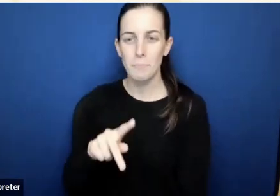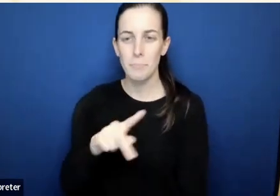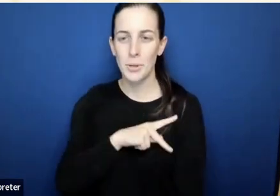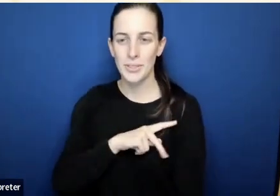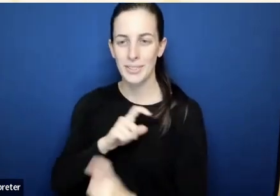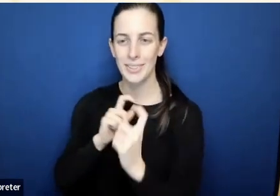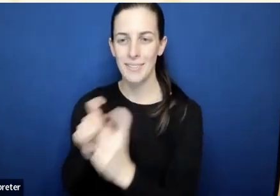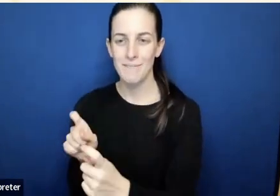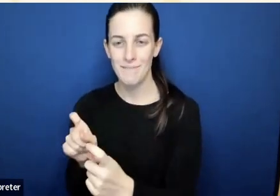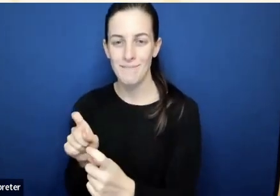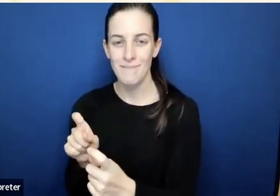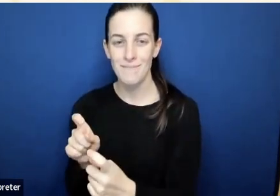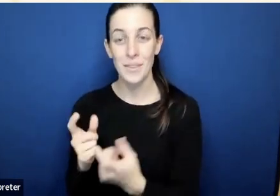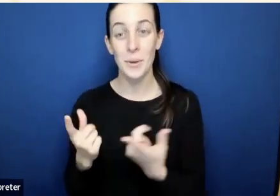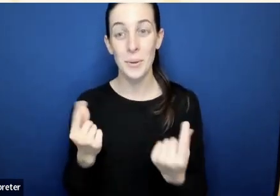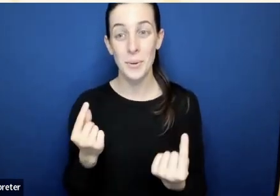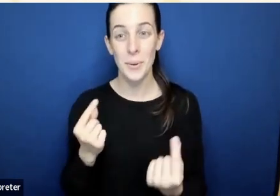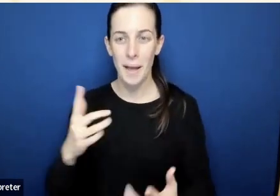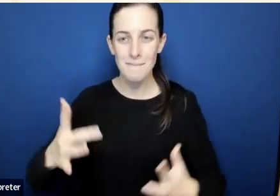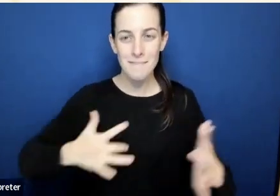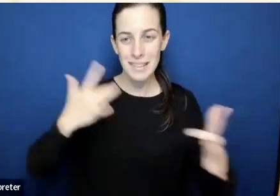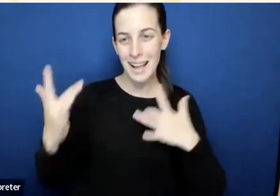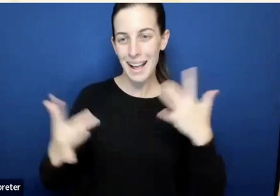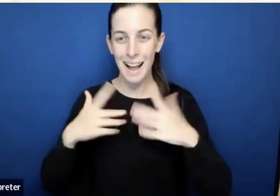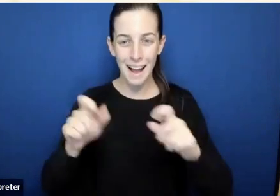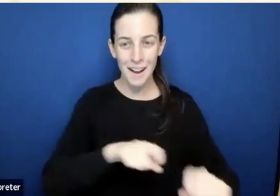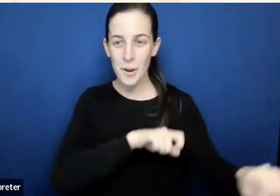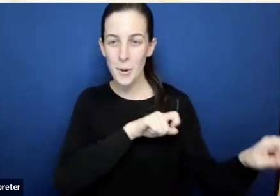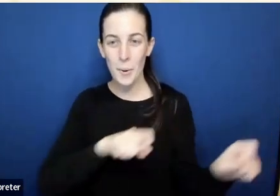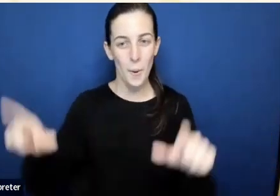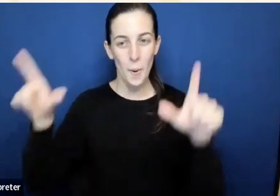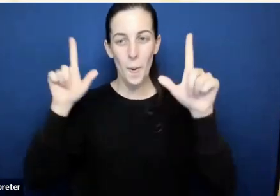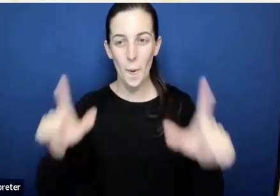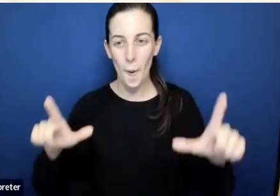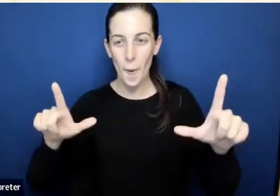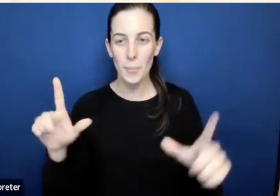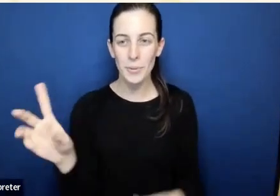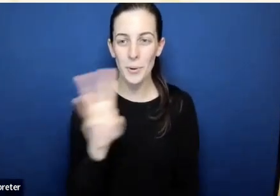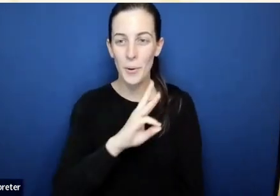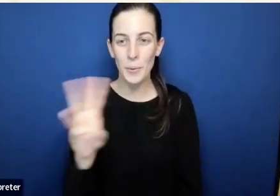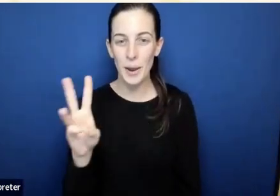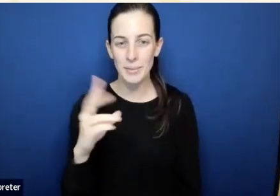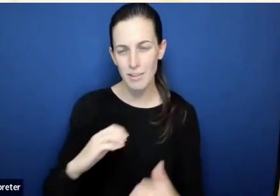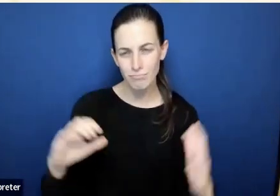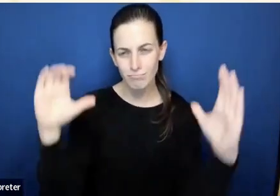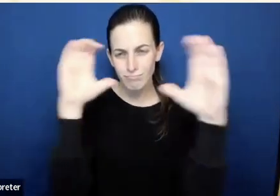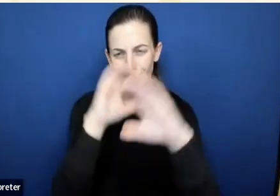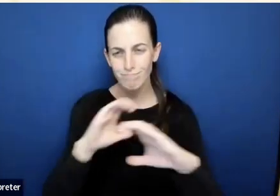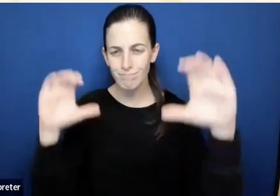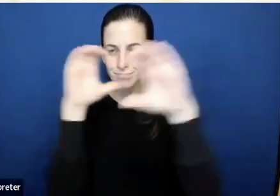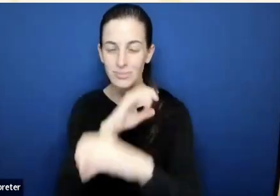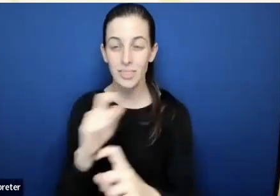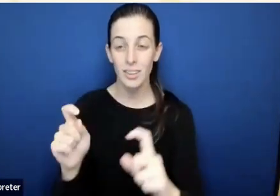With great excitement, he opened the website to search for gifts. But to his dismay,